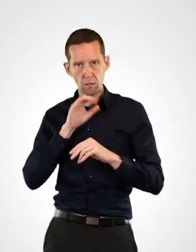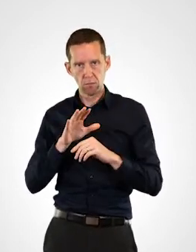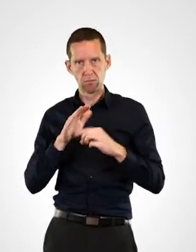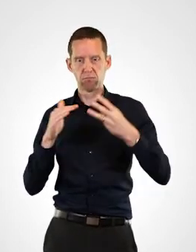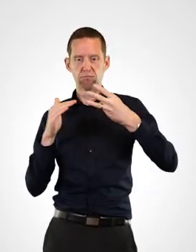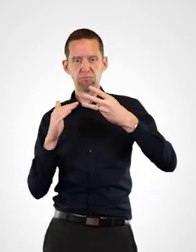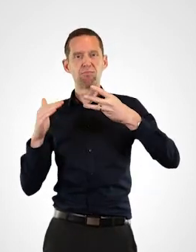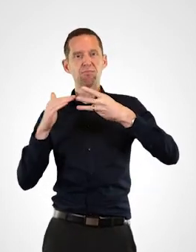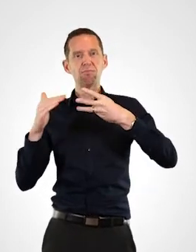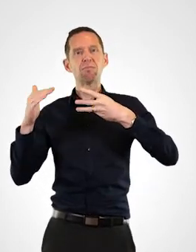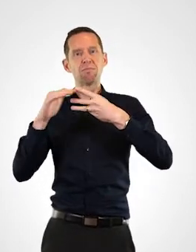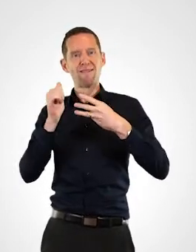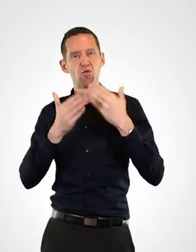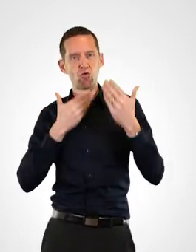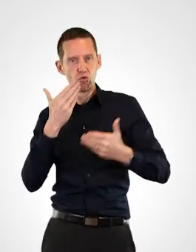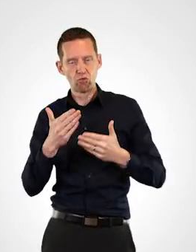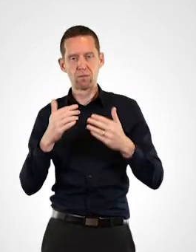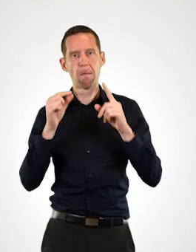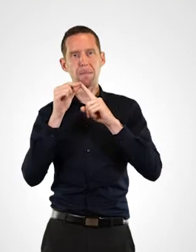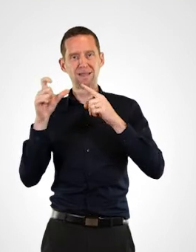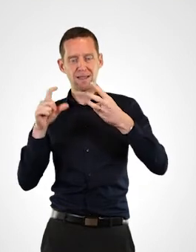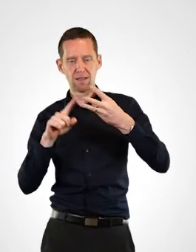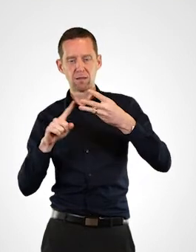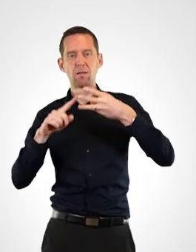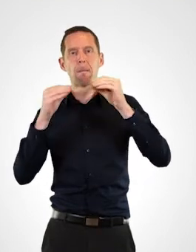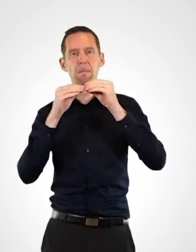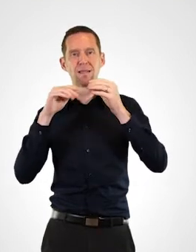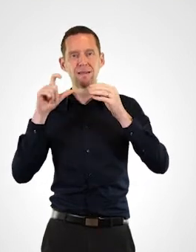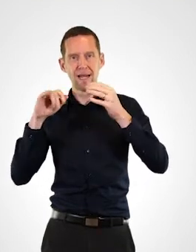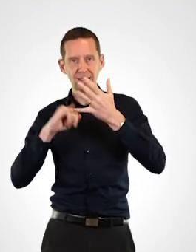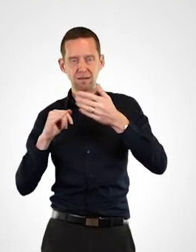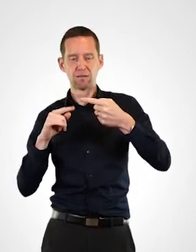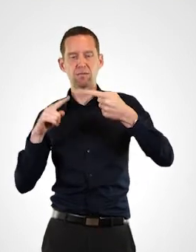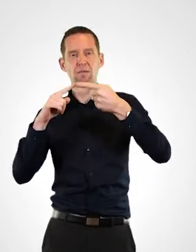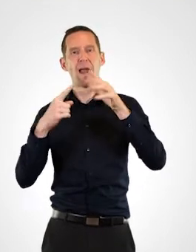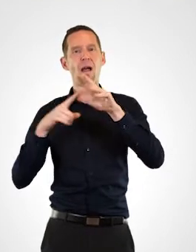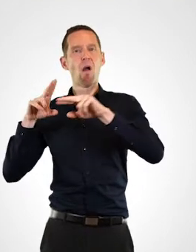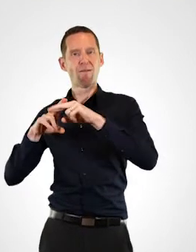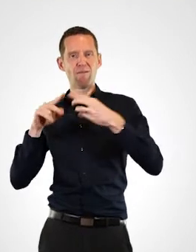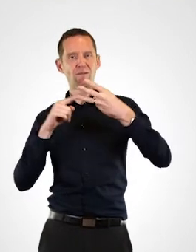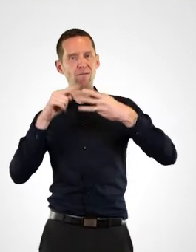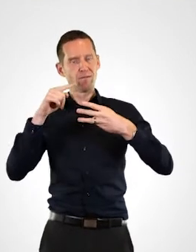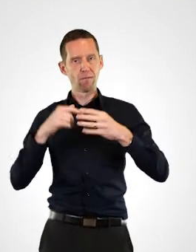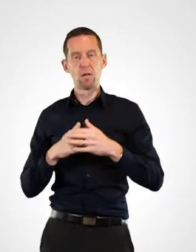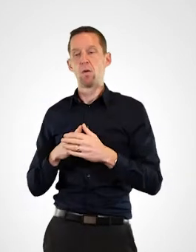the pre-canonical, the basic canonical syllables and the advanced forms that you're familiar with.